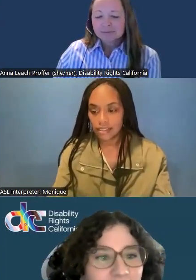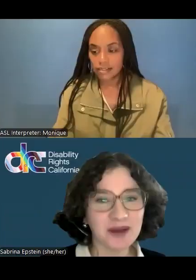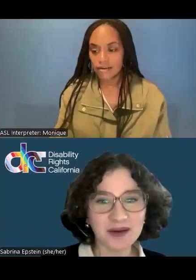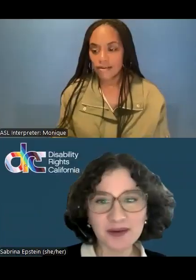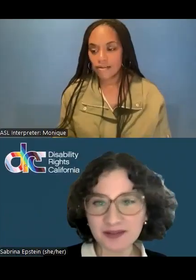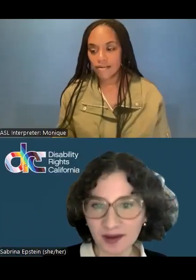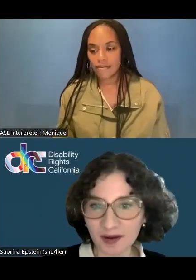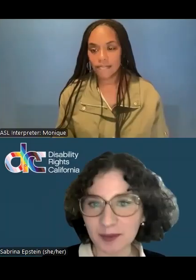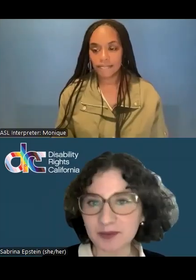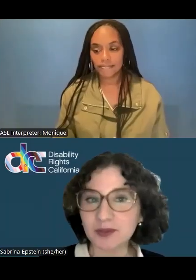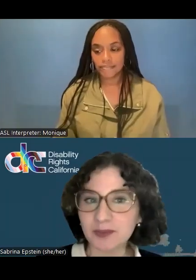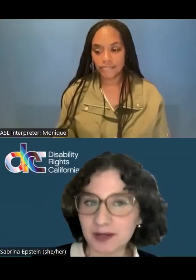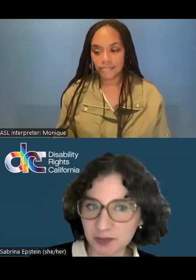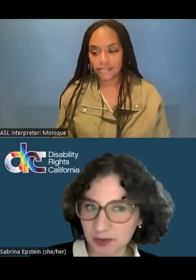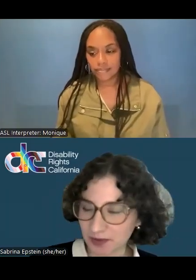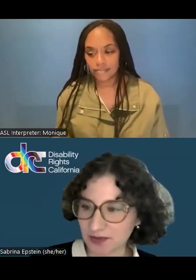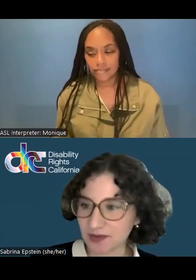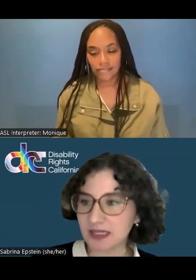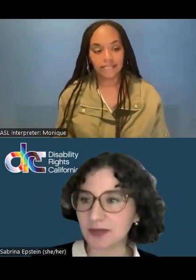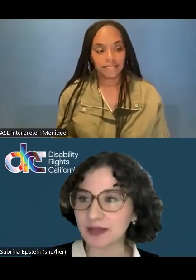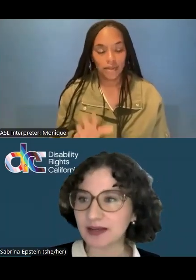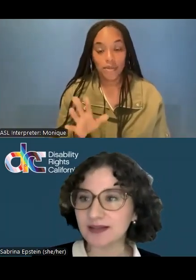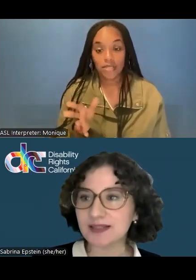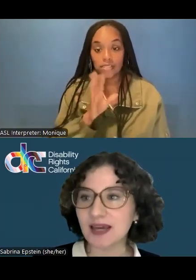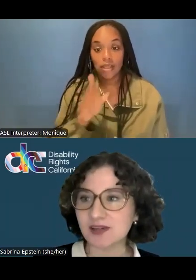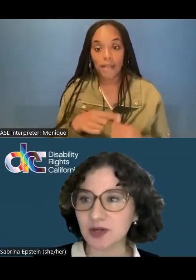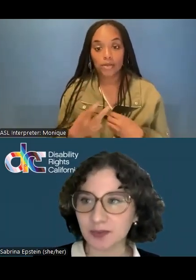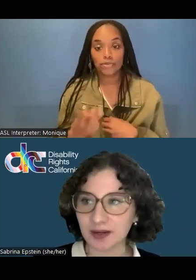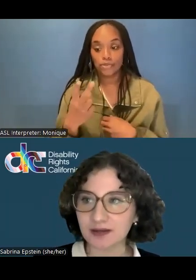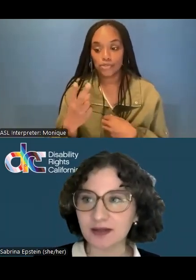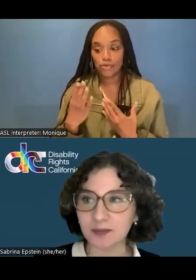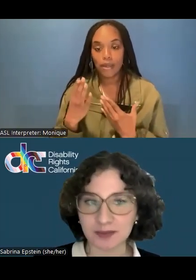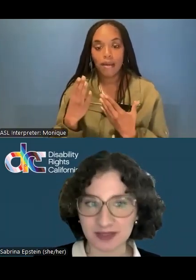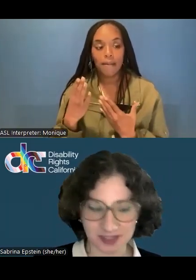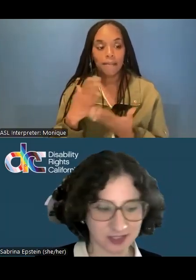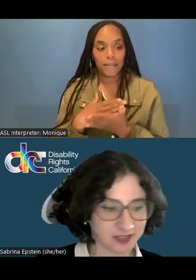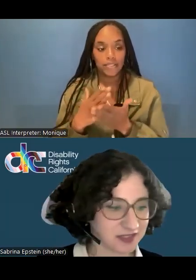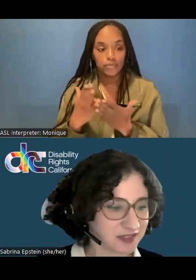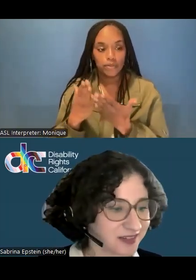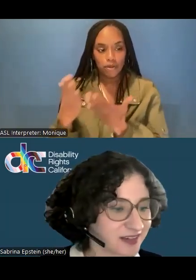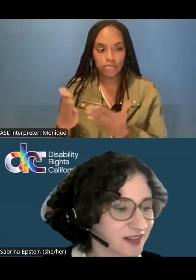I'm now going to talk about two budget proposals that are related to H.R. 1 implementation.